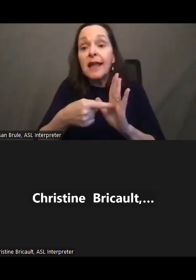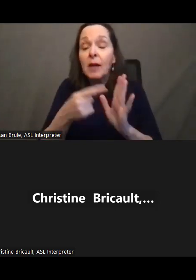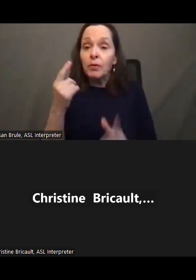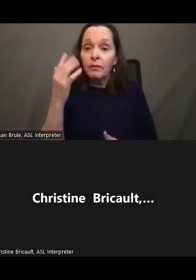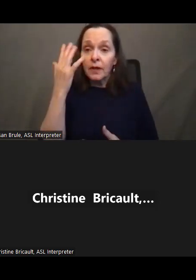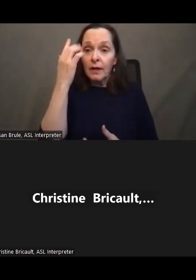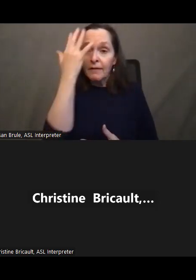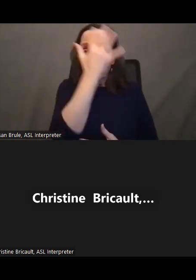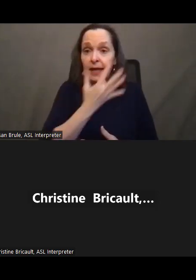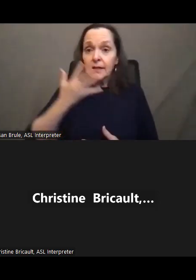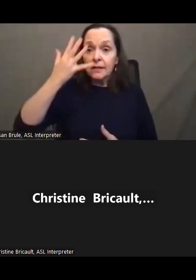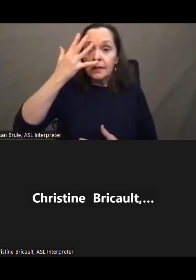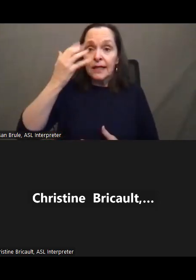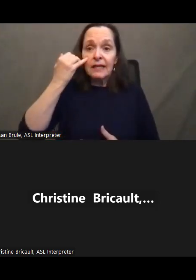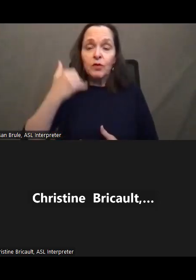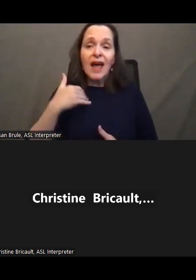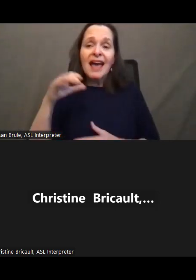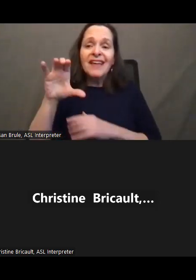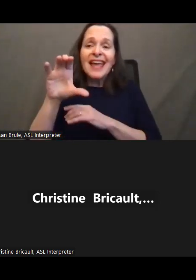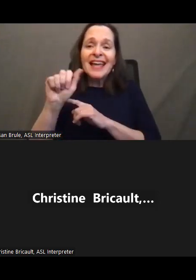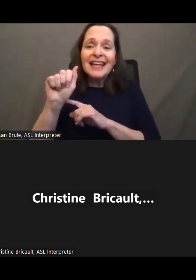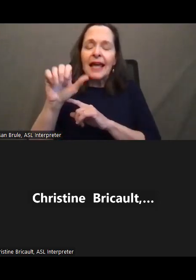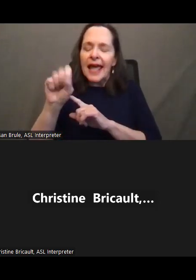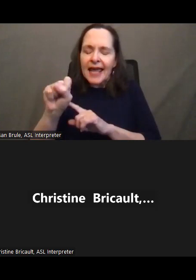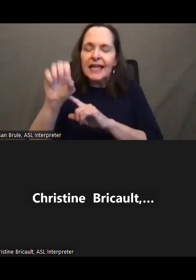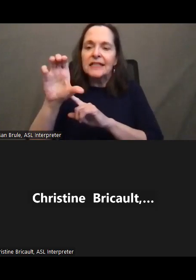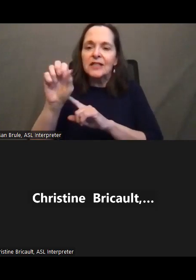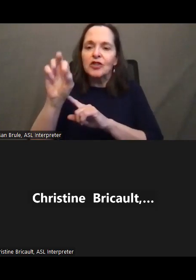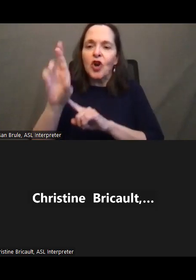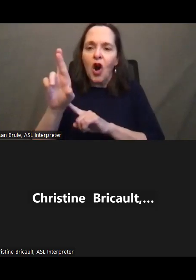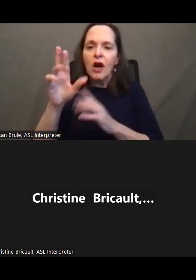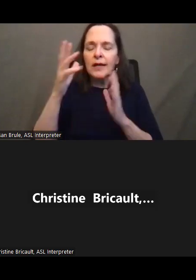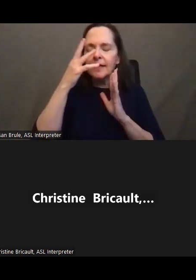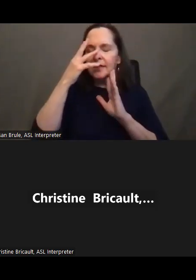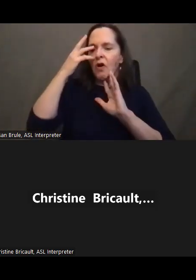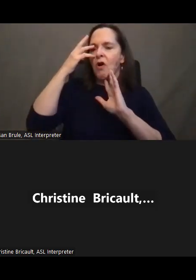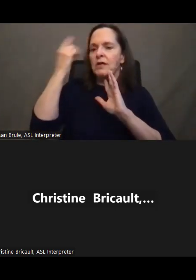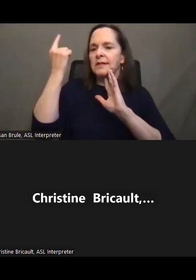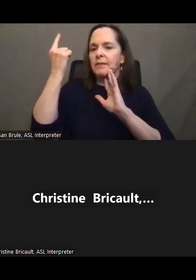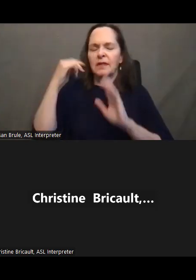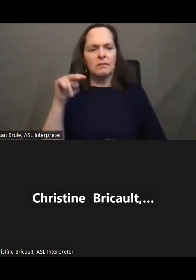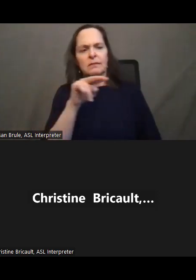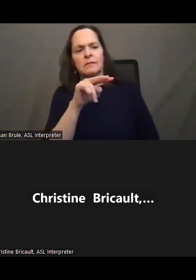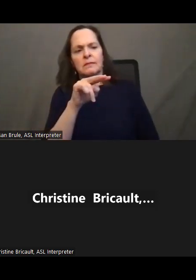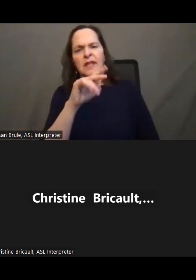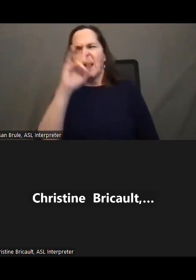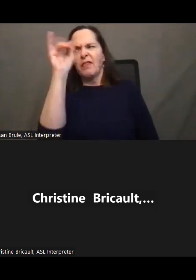They look different, and so oftentimes they're treated differently by society, but they don't have an